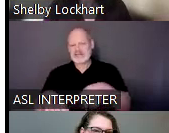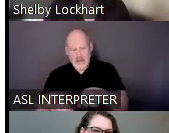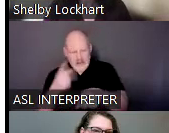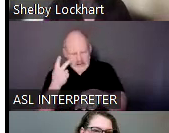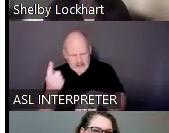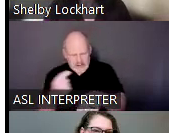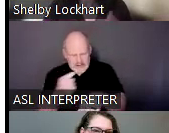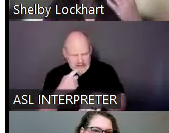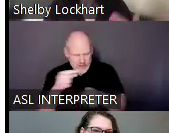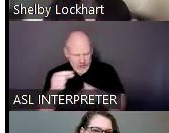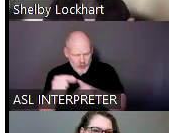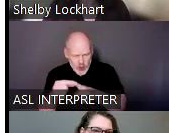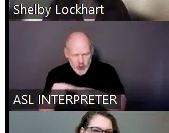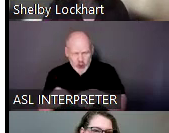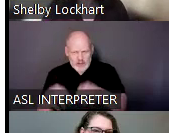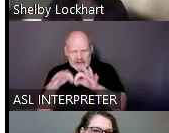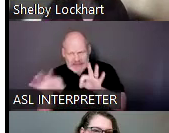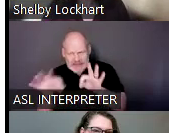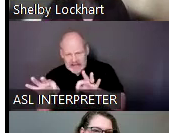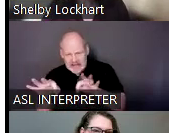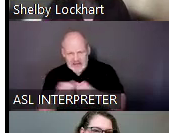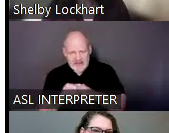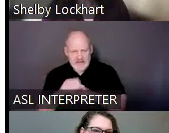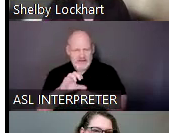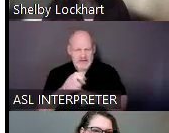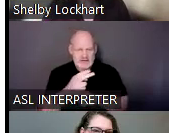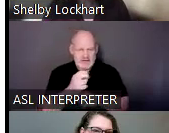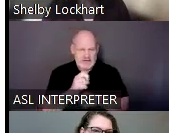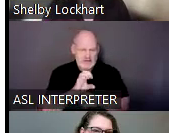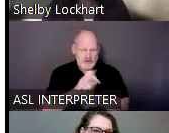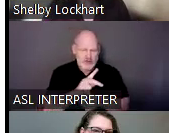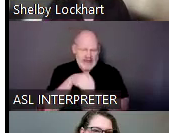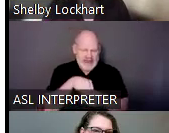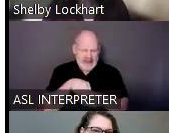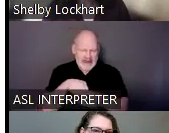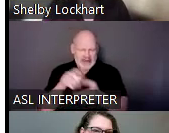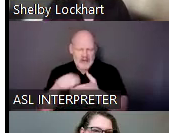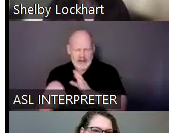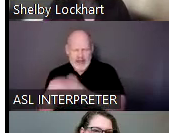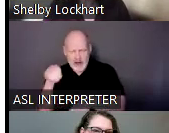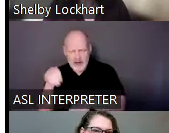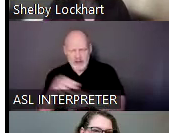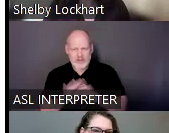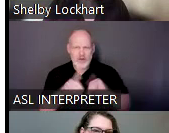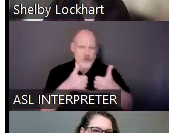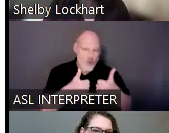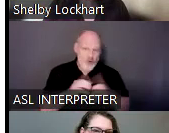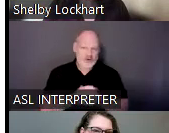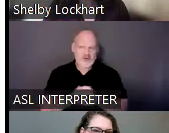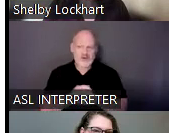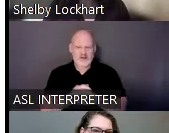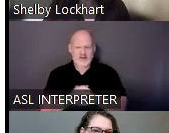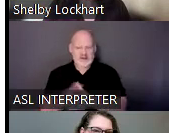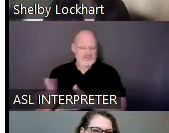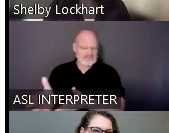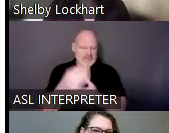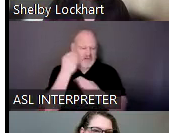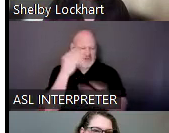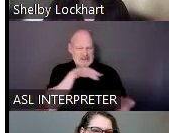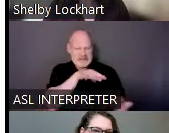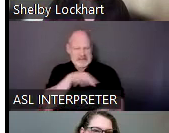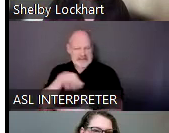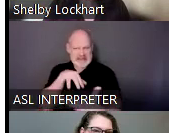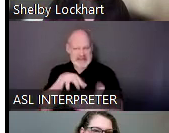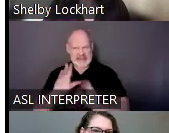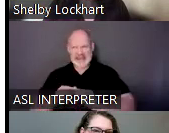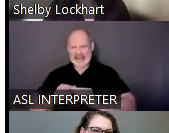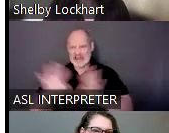awards, check in check out Awards, study of the data and clear attendance expectations,